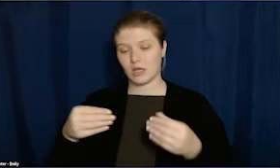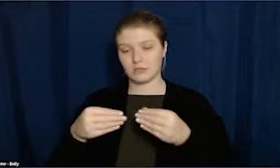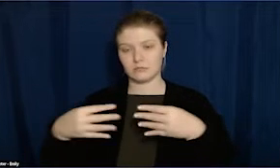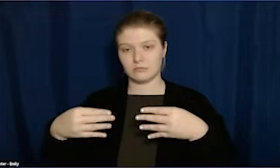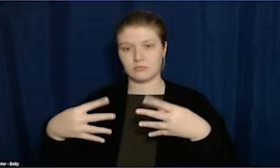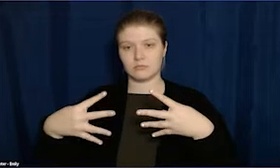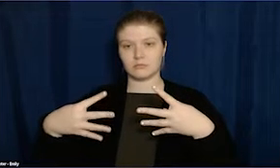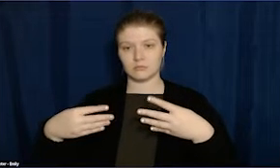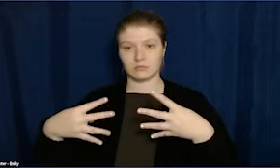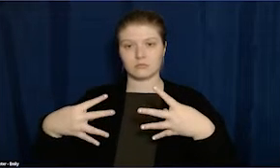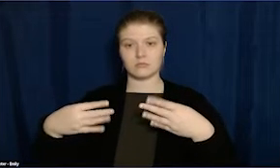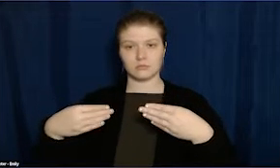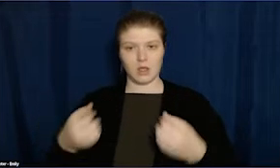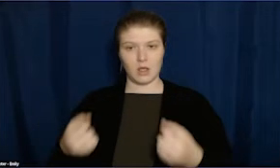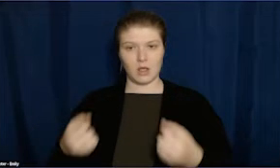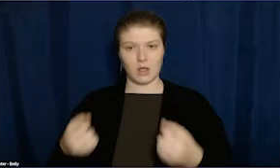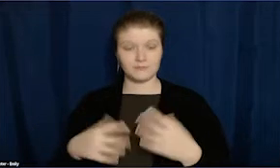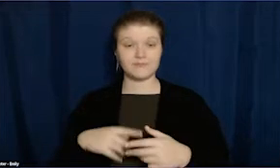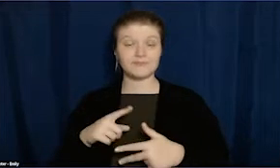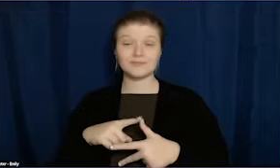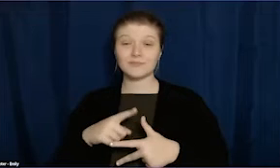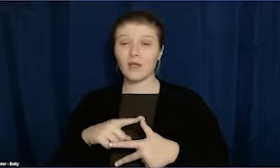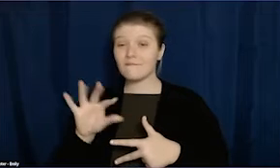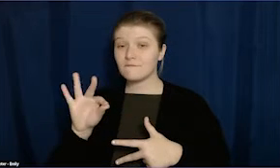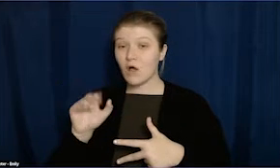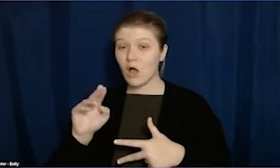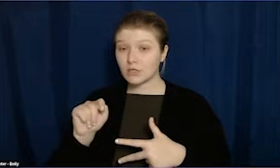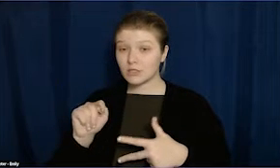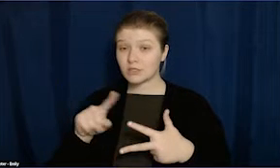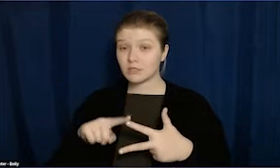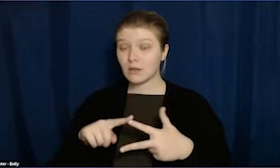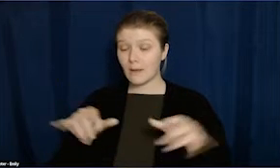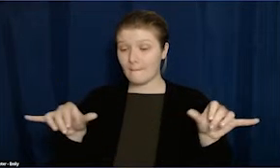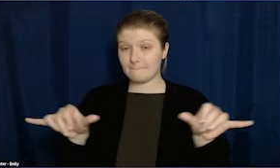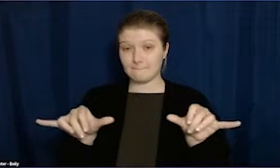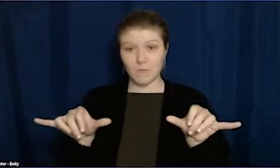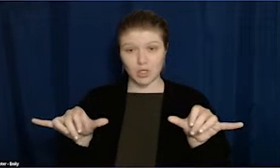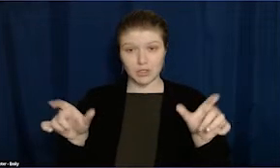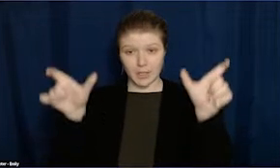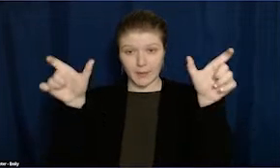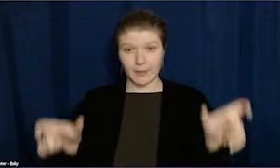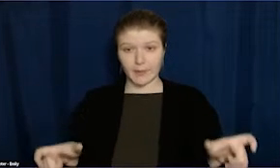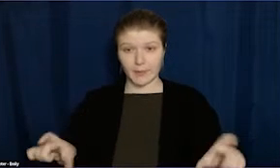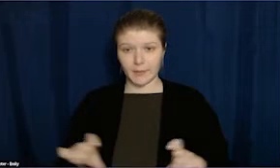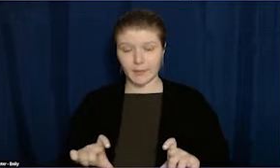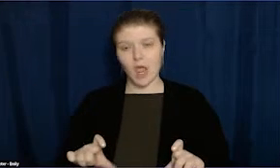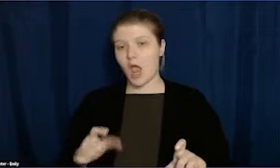They will come back at some point after the transition from FastLane to Research.gov is over. But they will be coming back.